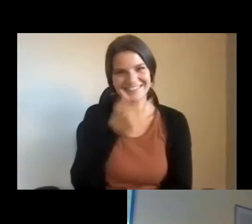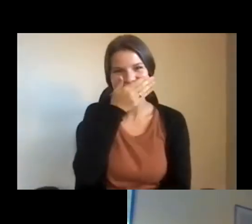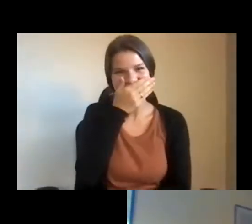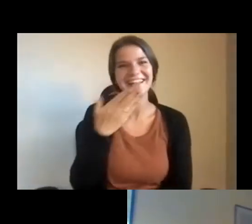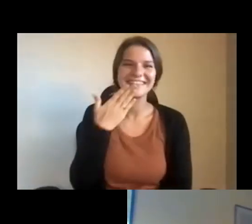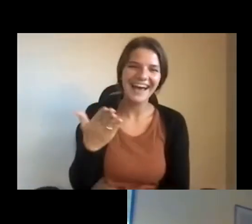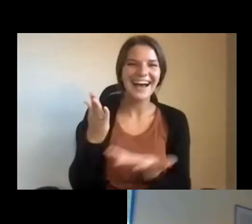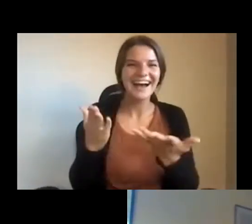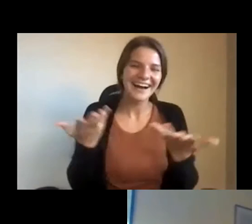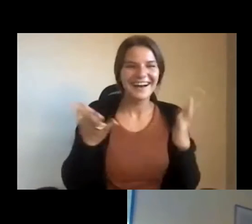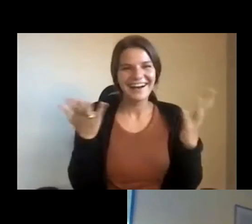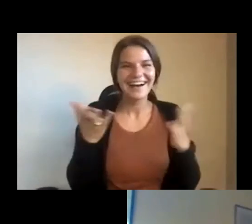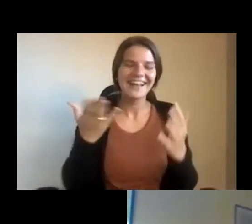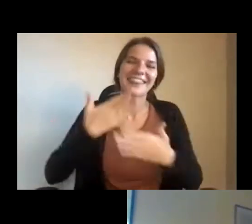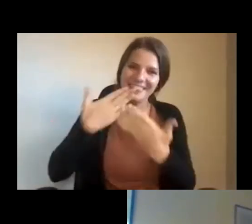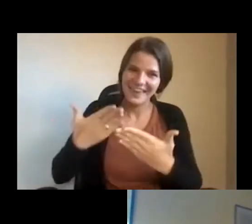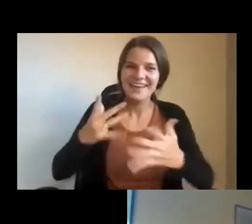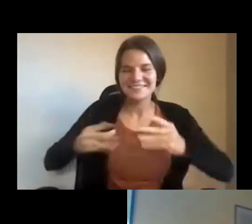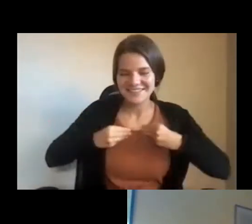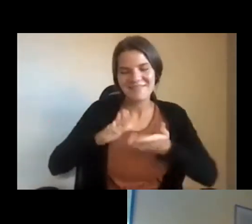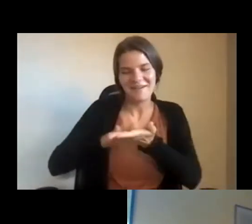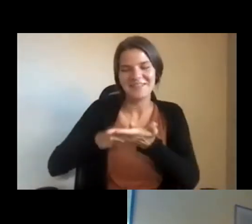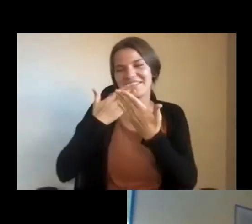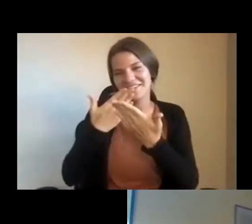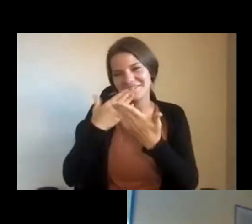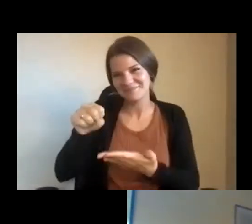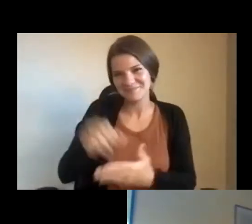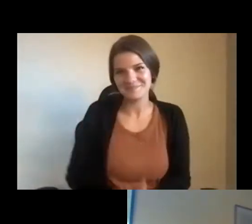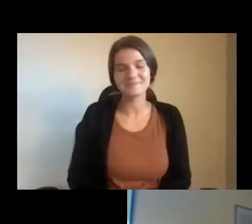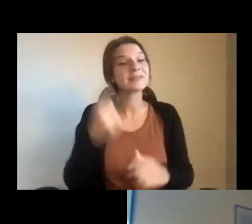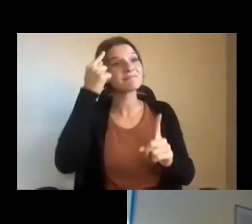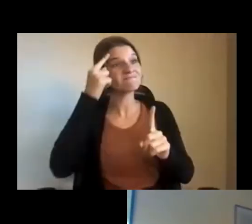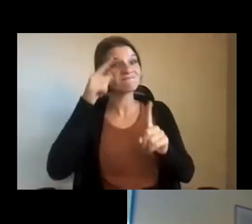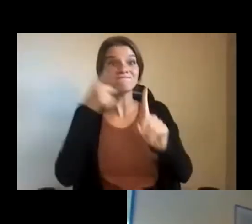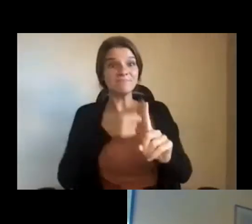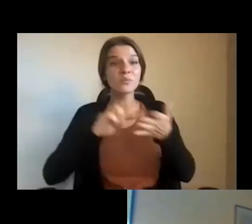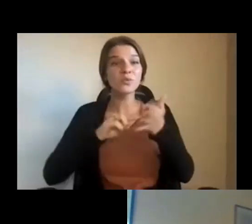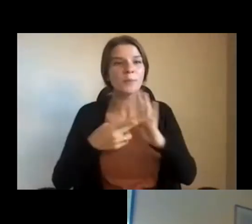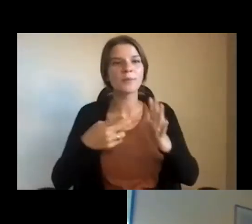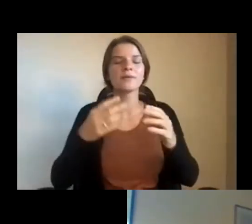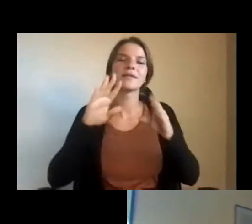Okay you know about keeping our community safe, I think we're going to need to